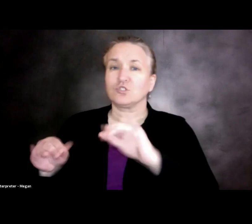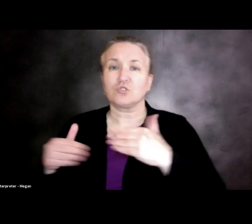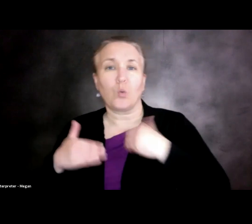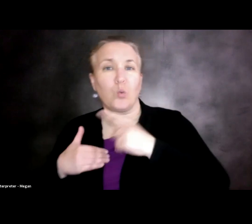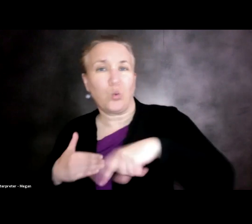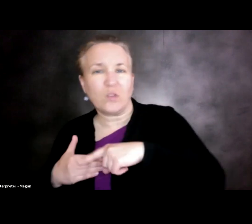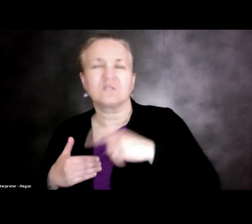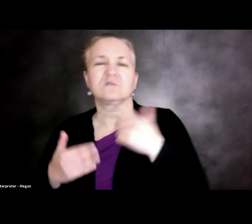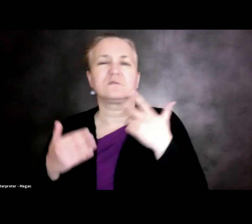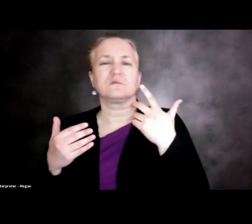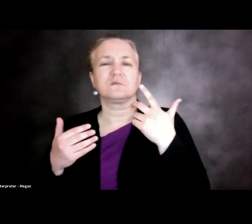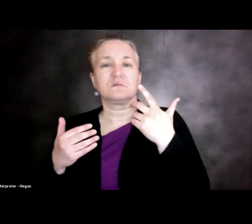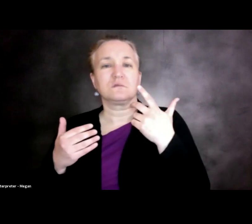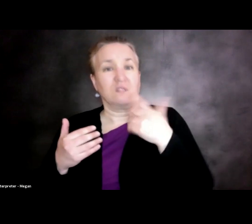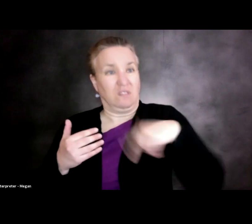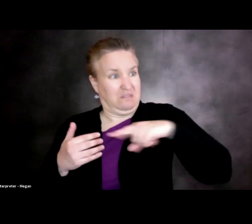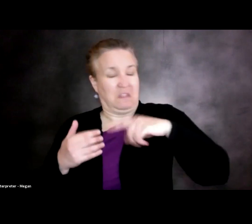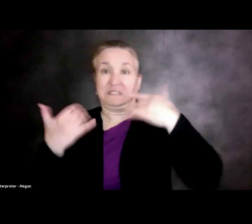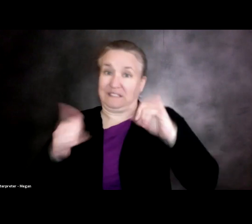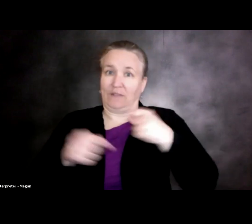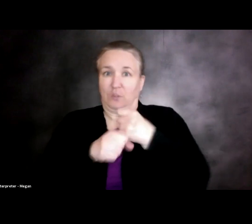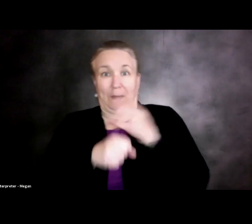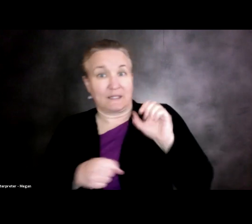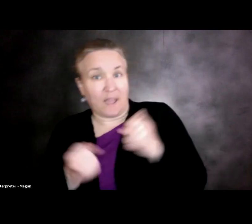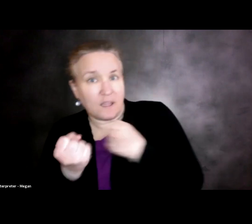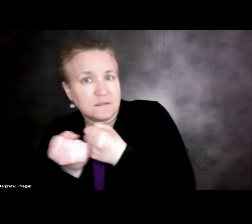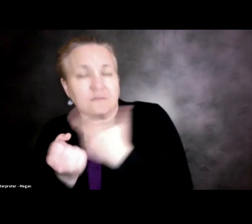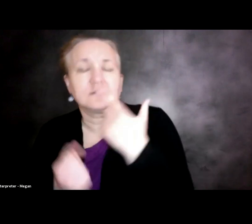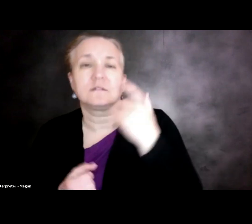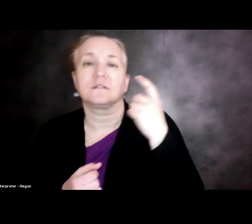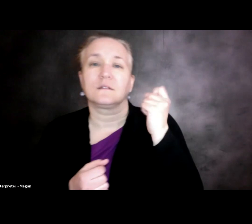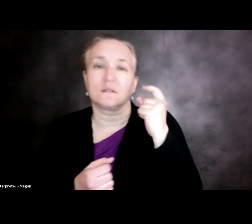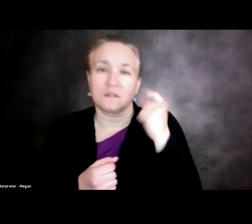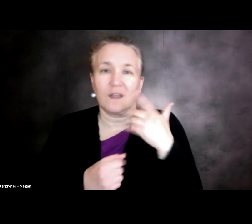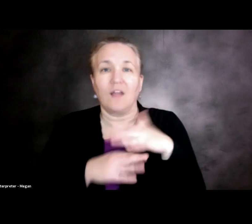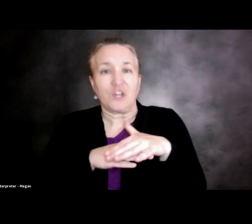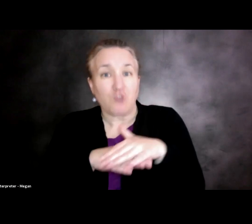asked to make the case. The gradualism of bringing new subjects